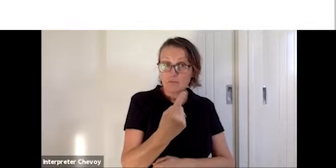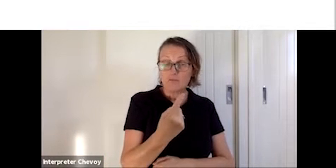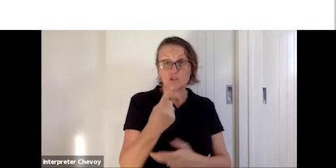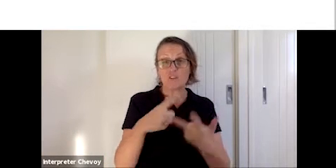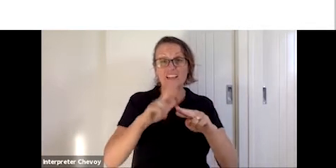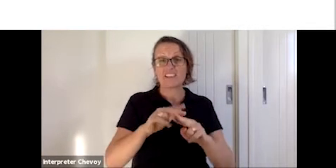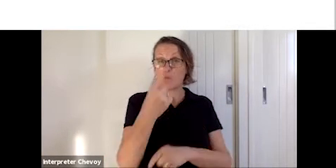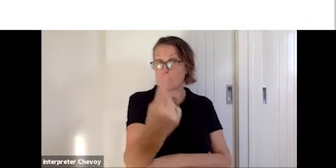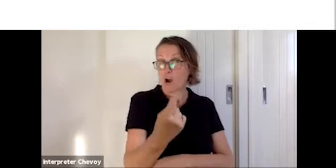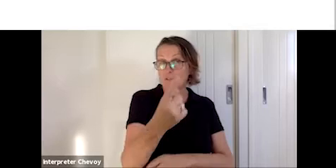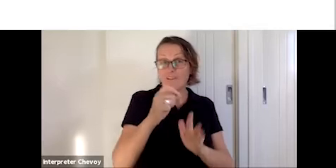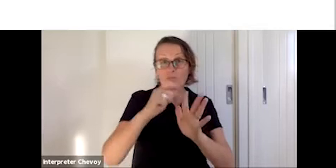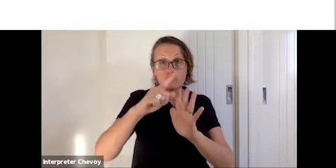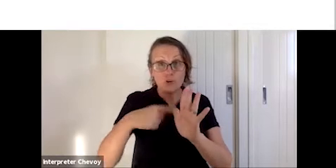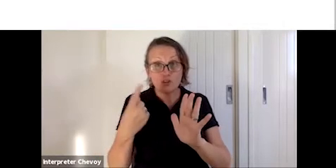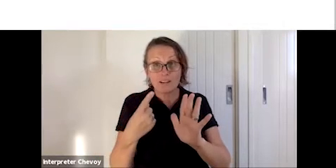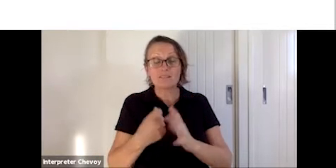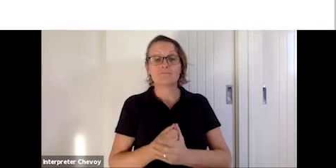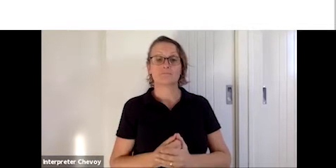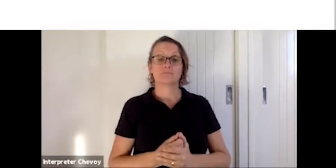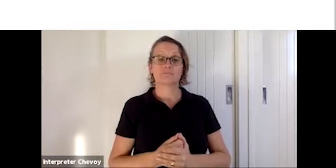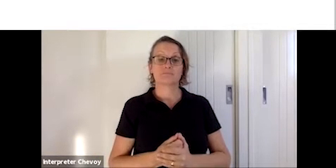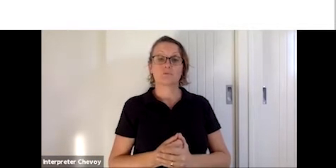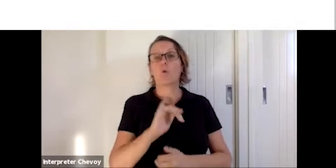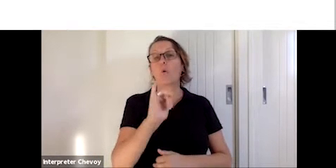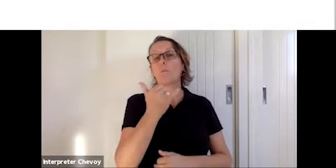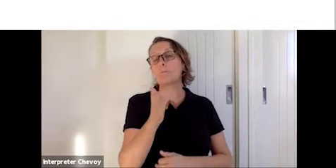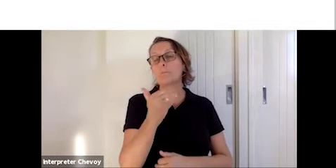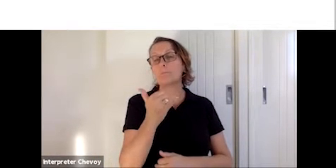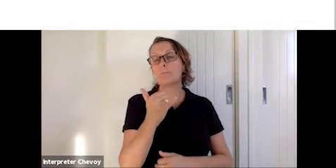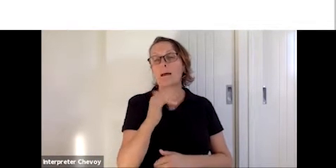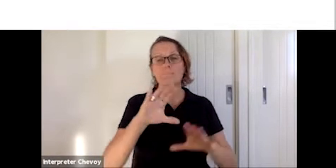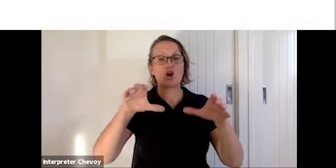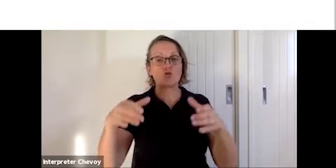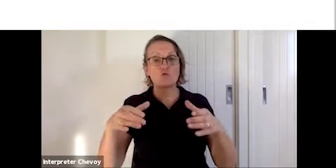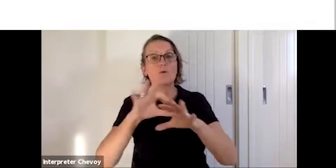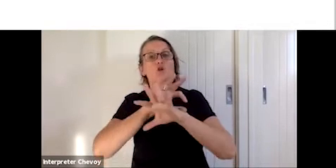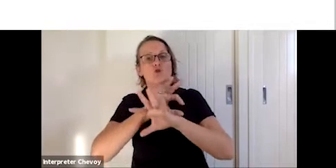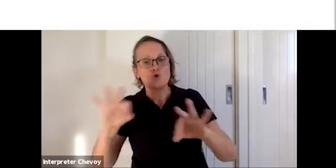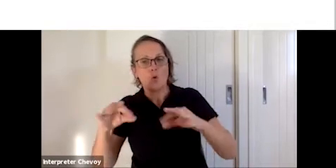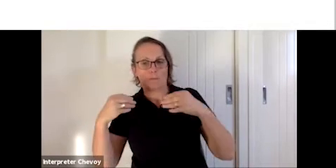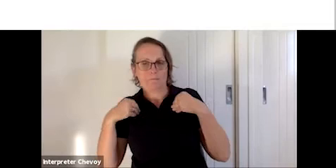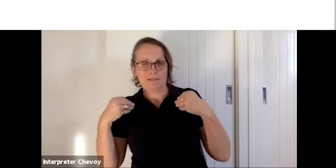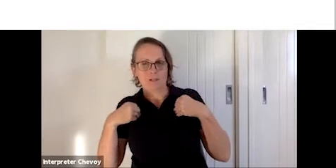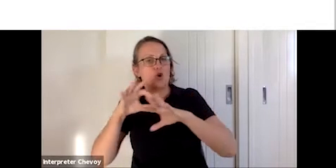on your own or as part of a group that is not a business or an organisation, so you would click